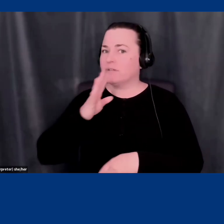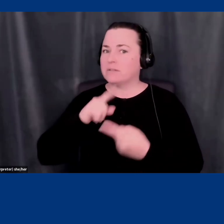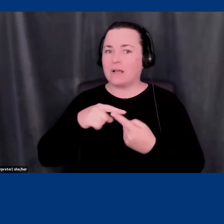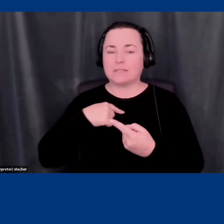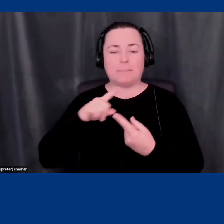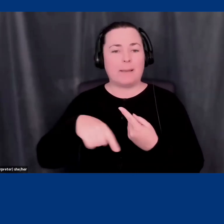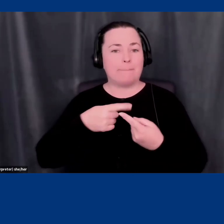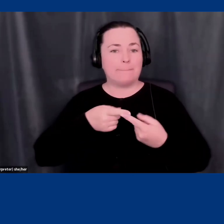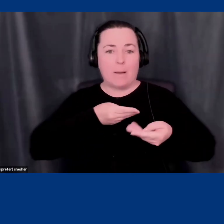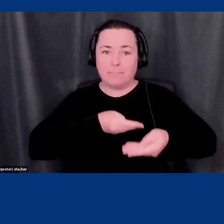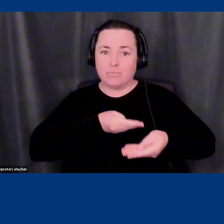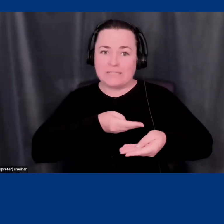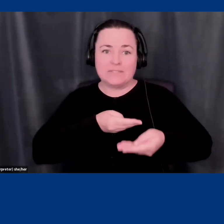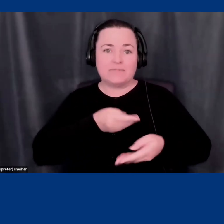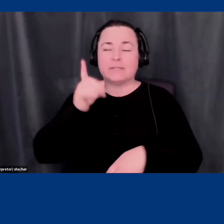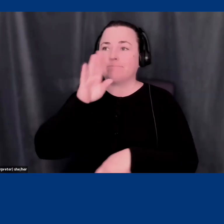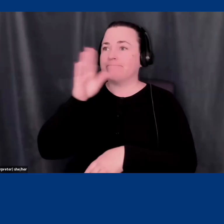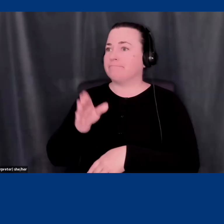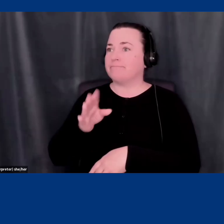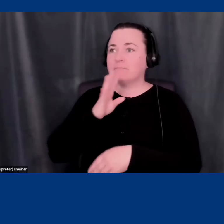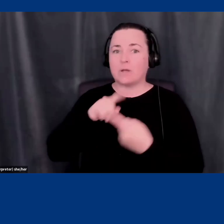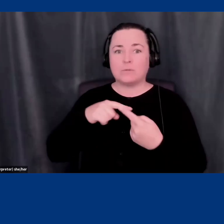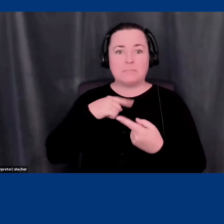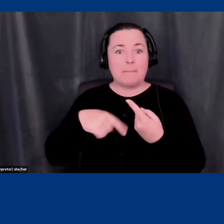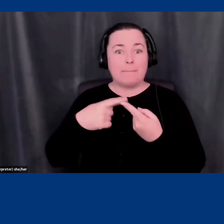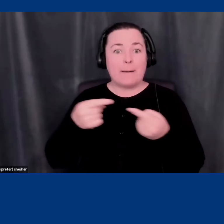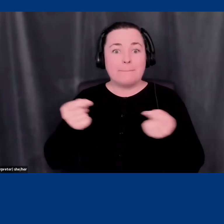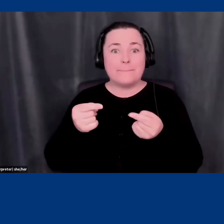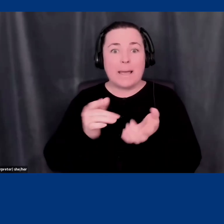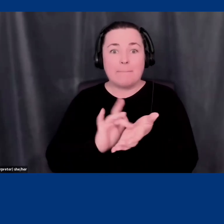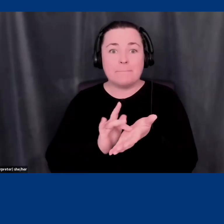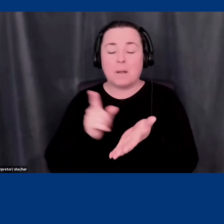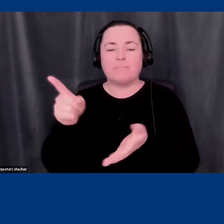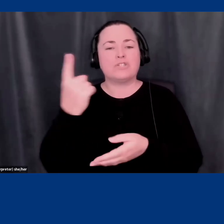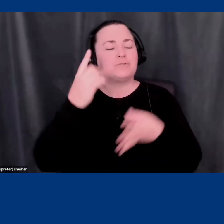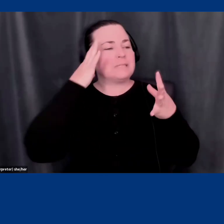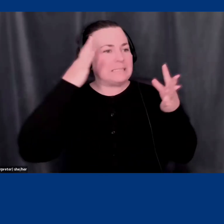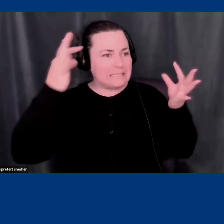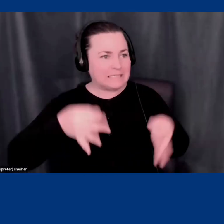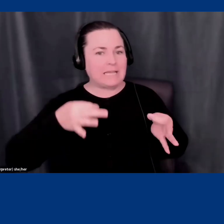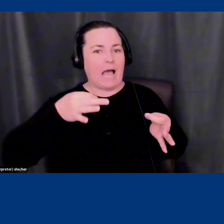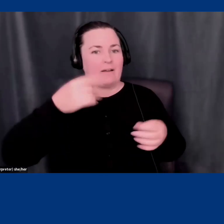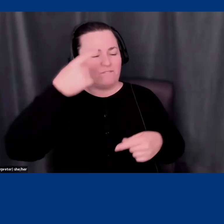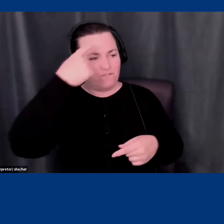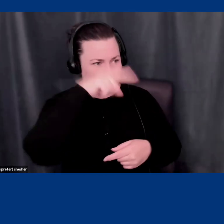to me about paying medication. It just kind of was like this is what we're gonna do and I felt like I had no